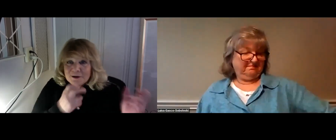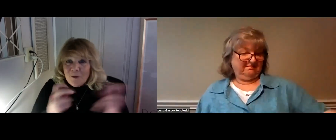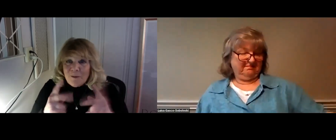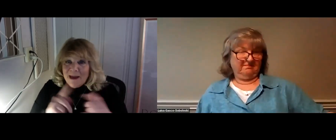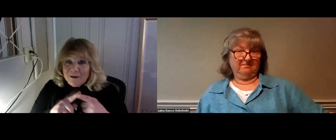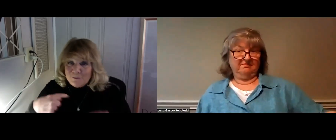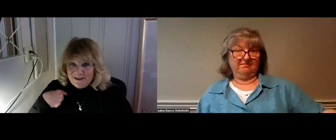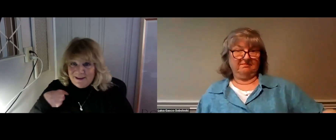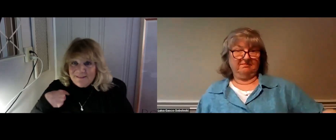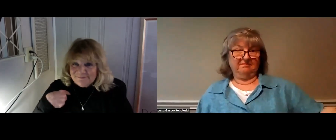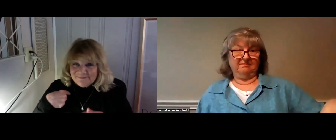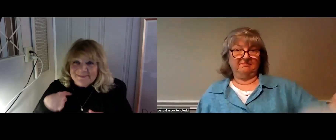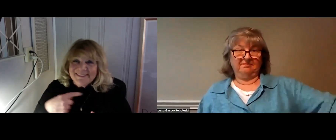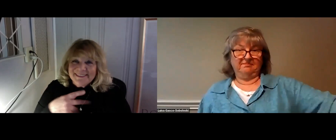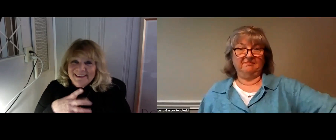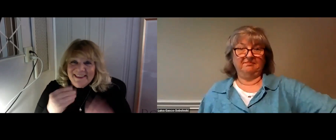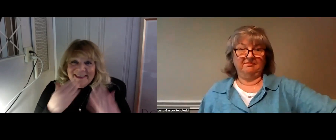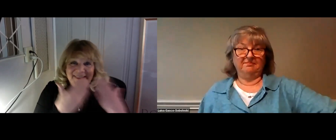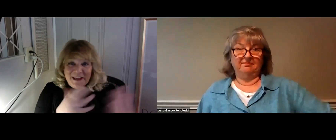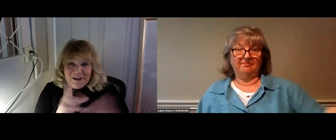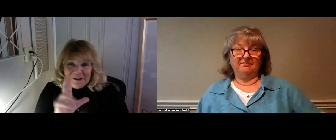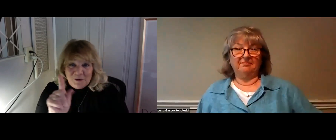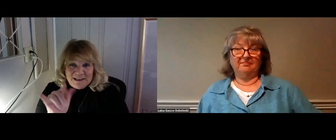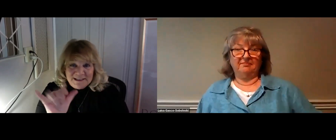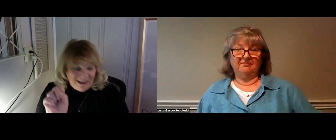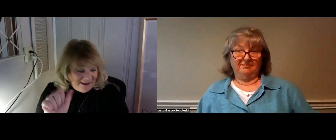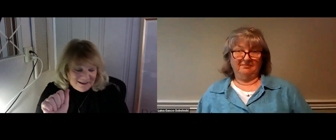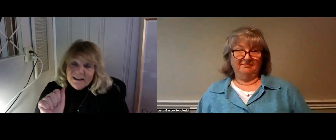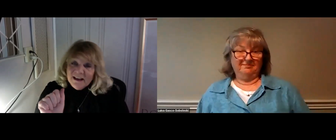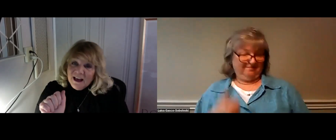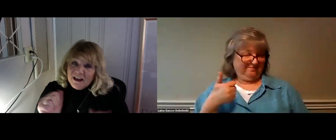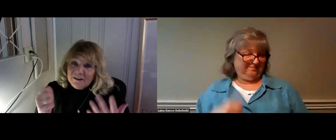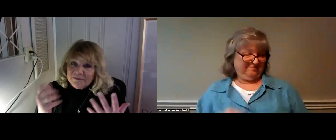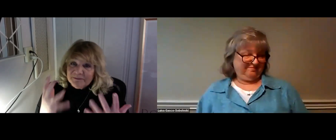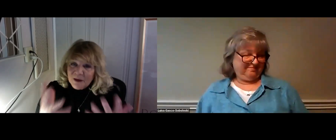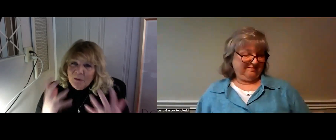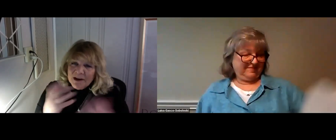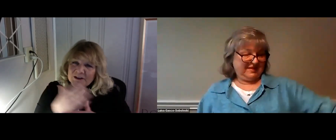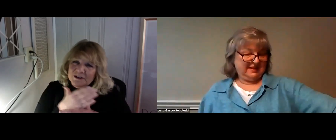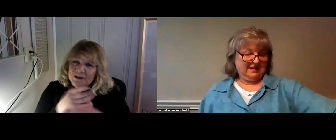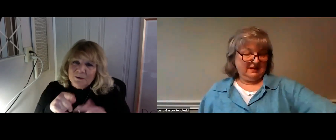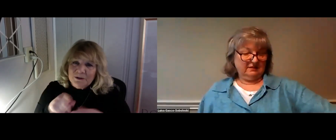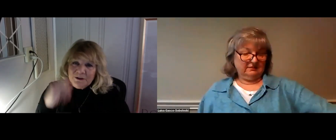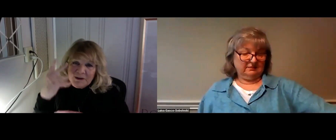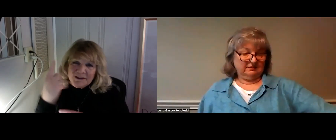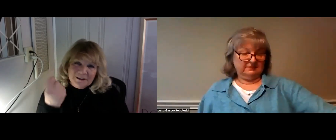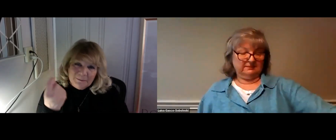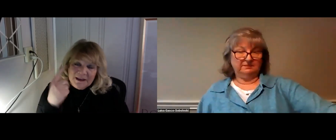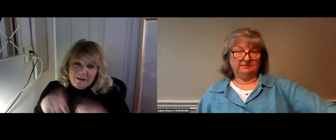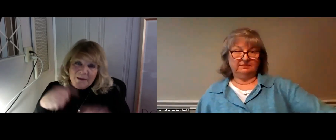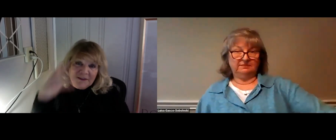(Leslie) So back to me, Thank You Luisa. I wanted to share with you a little bit about the